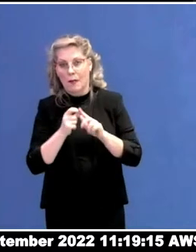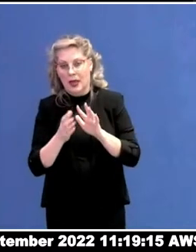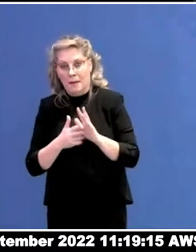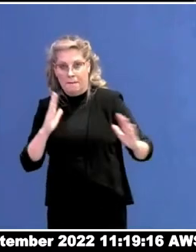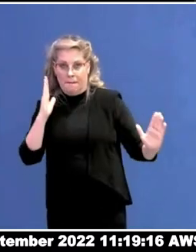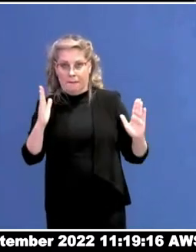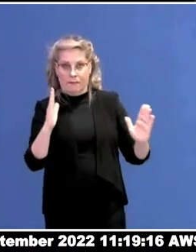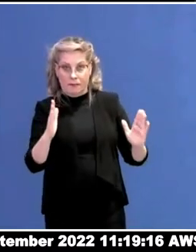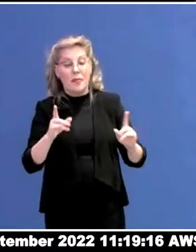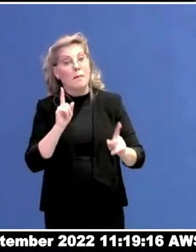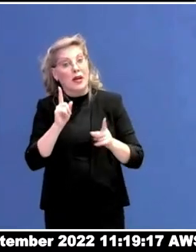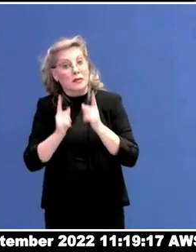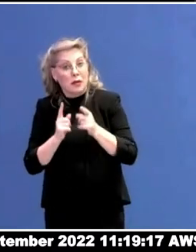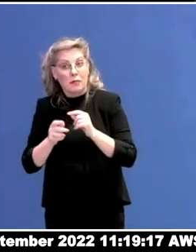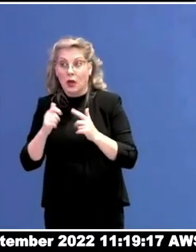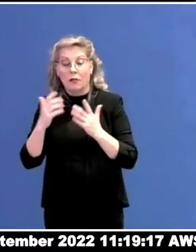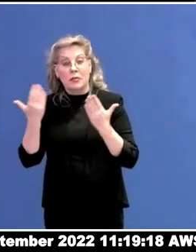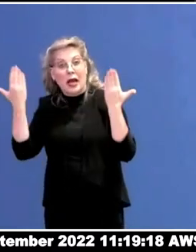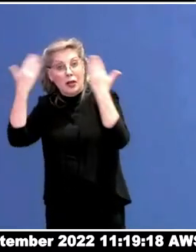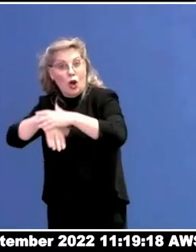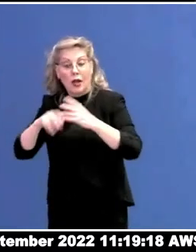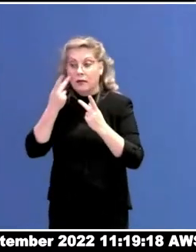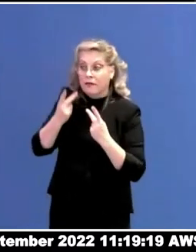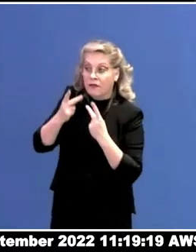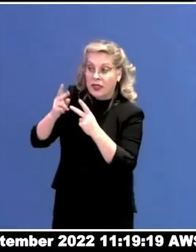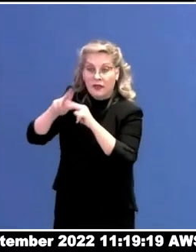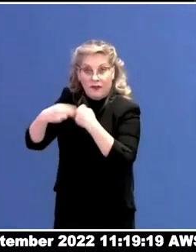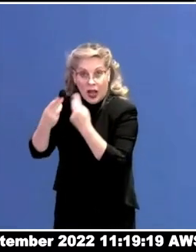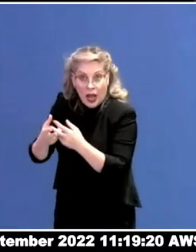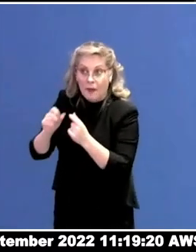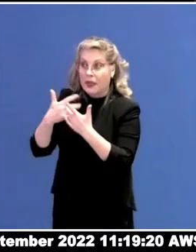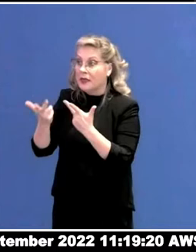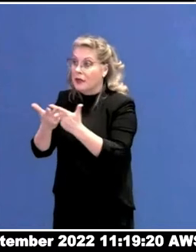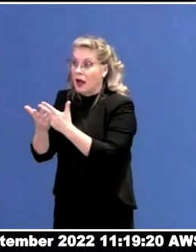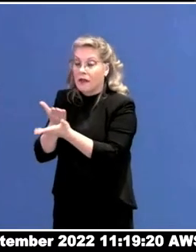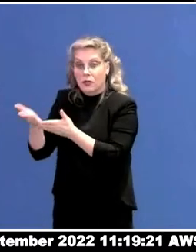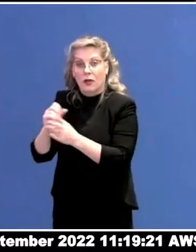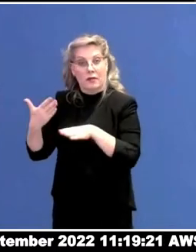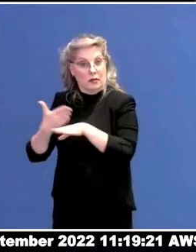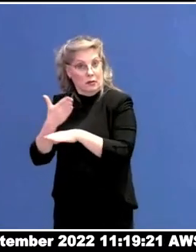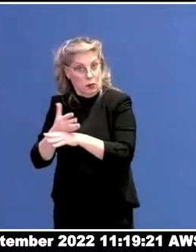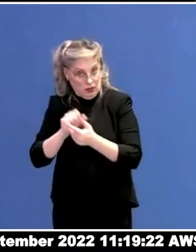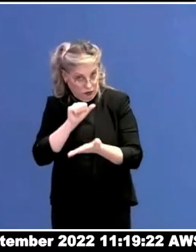you also worked after hours with family and other services. Is that right? MS KRAKOUER: That's correct.